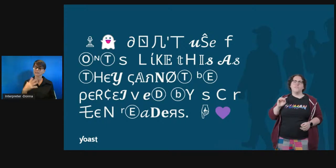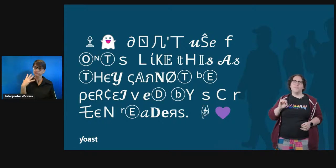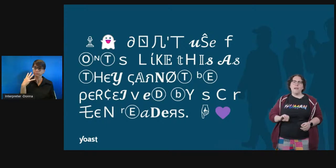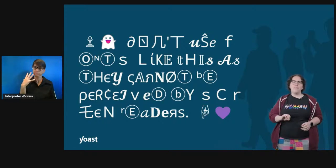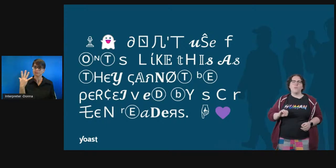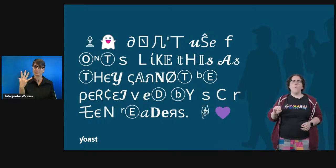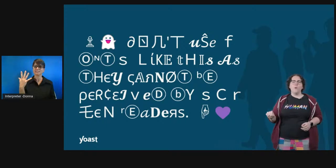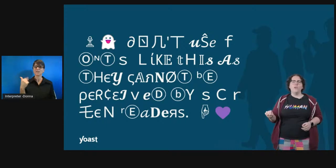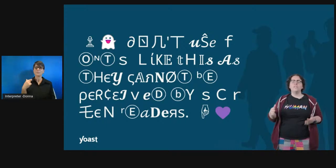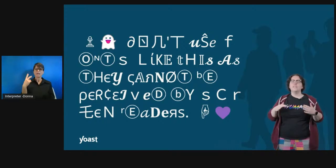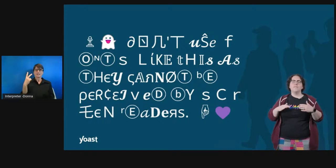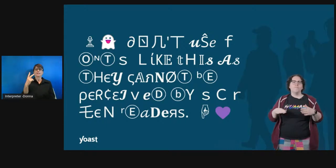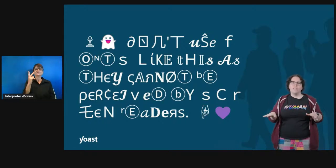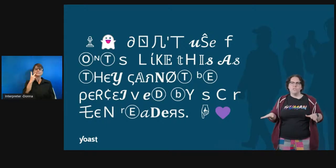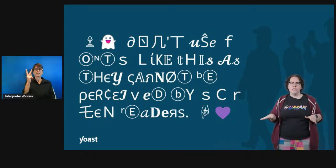does not understand accessibility at all.